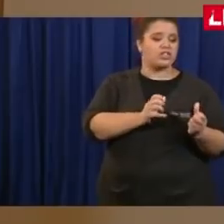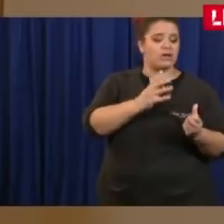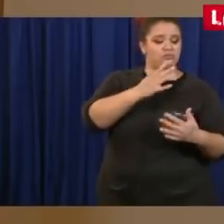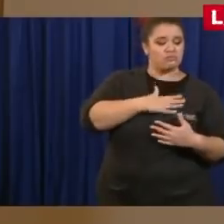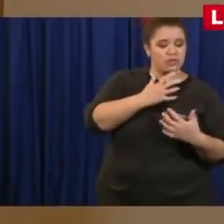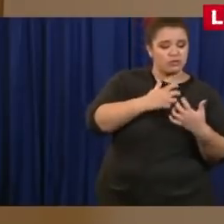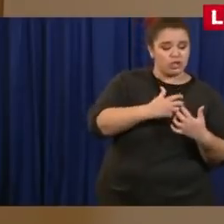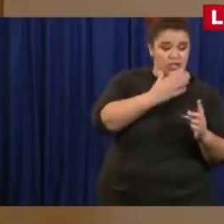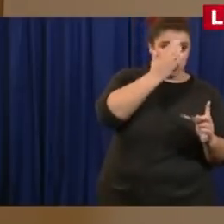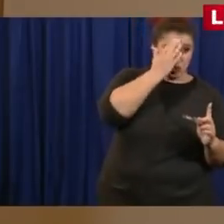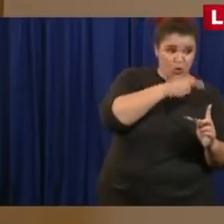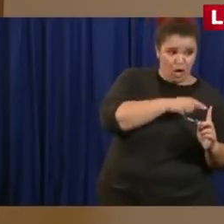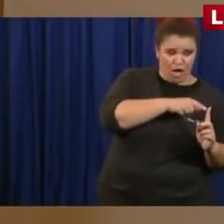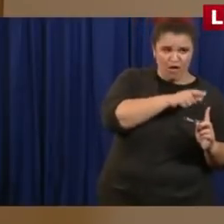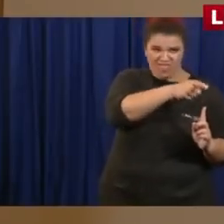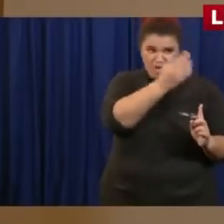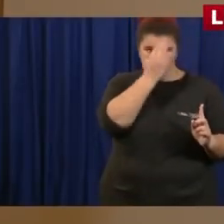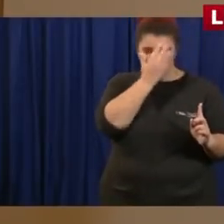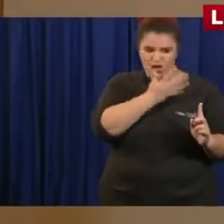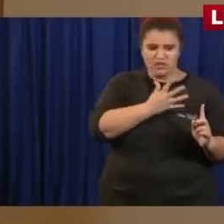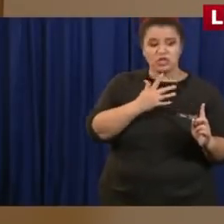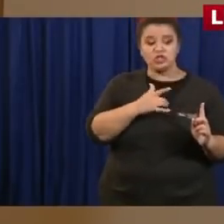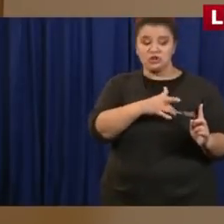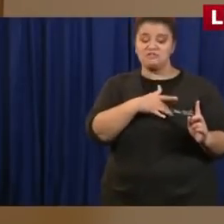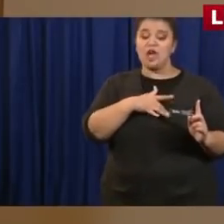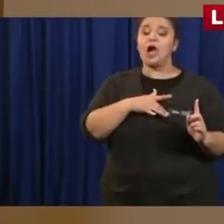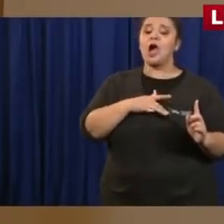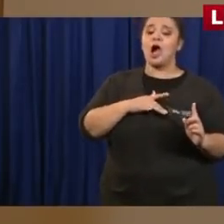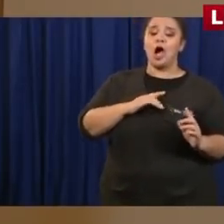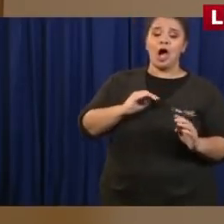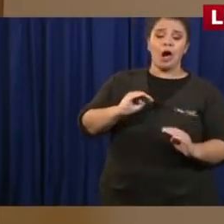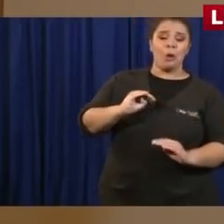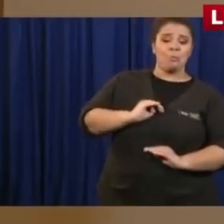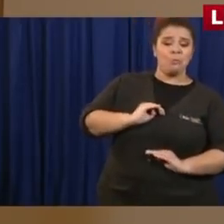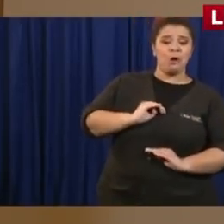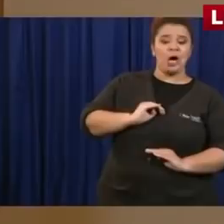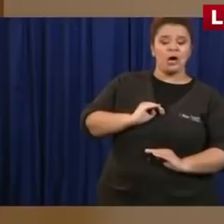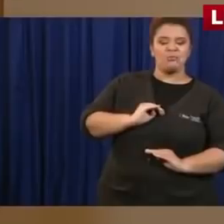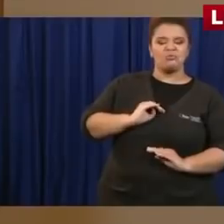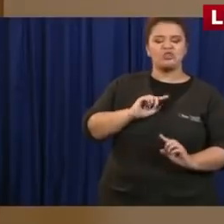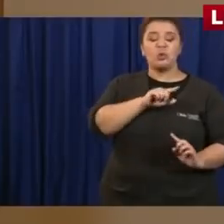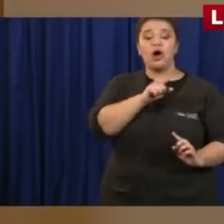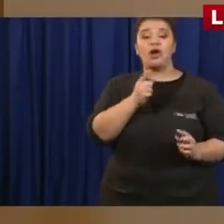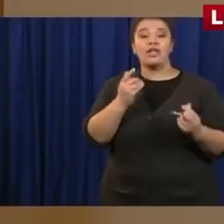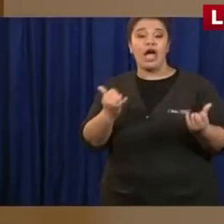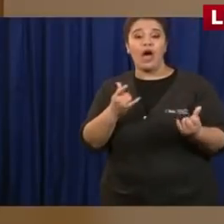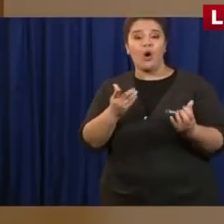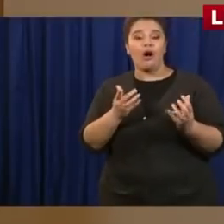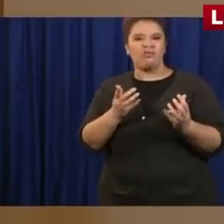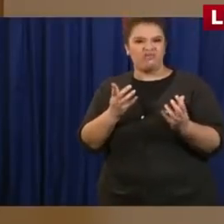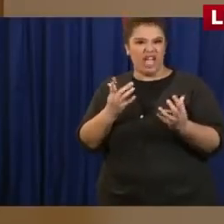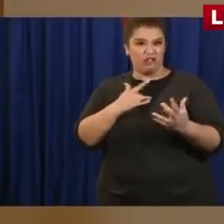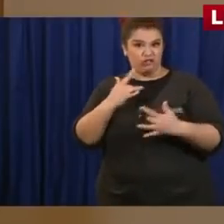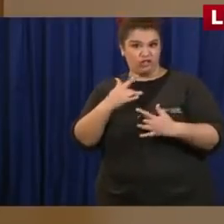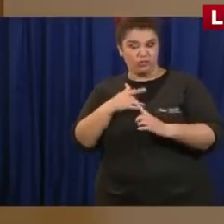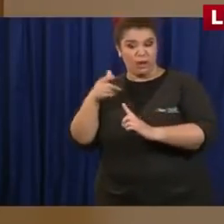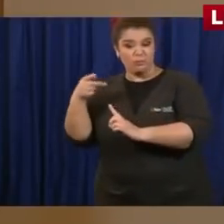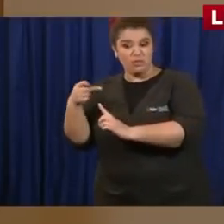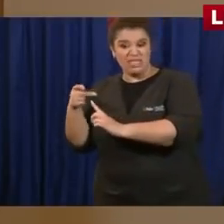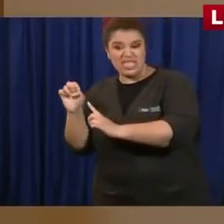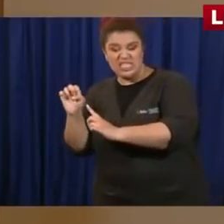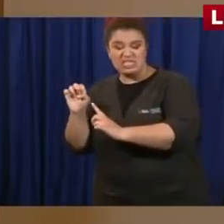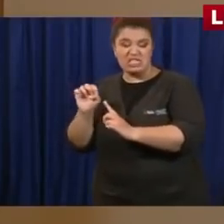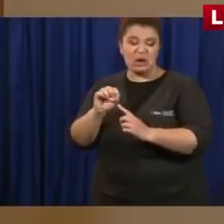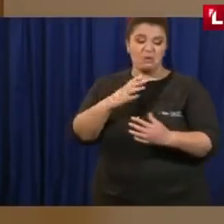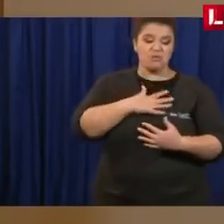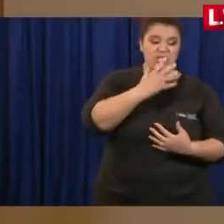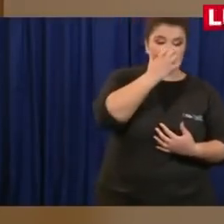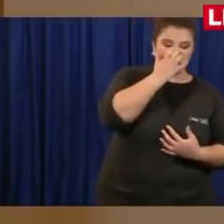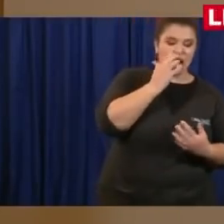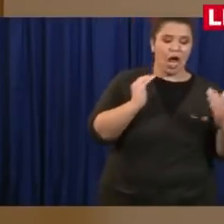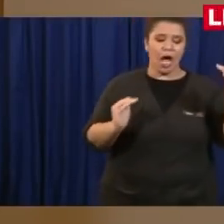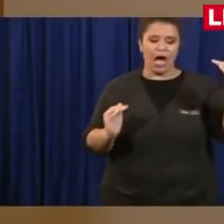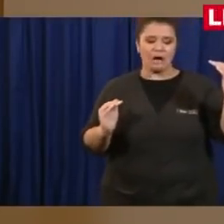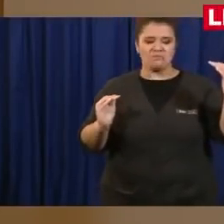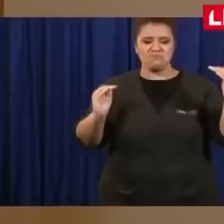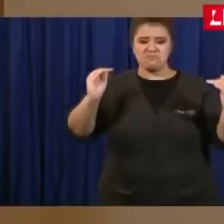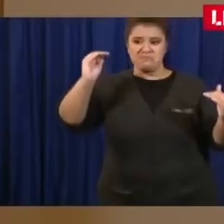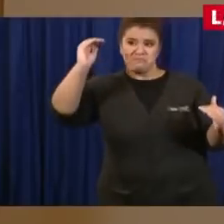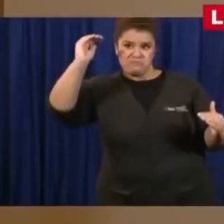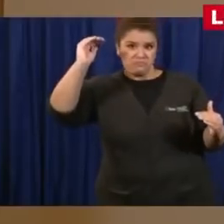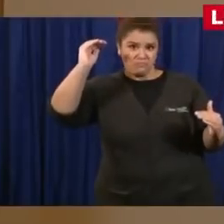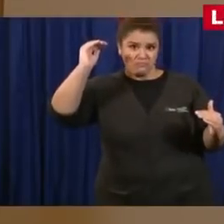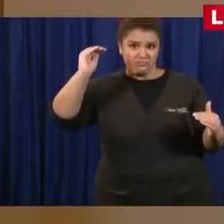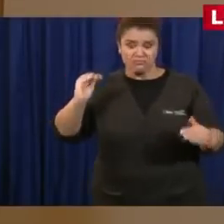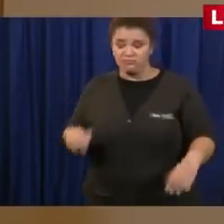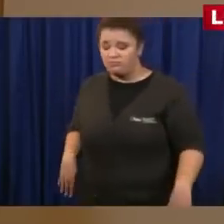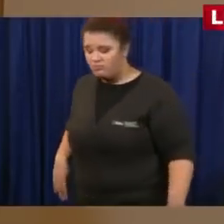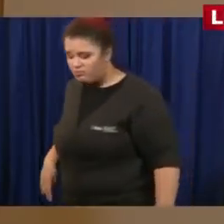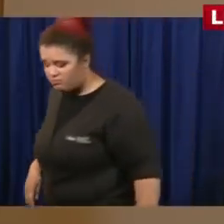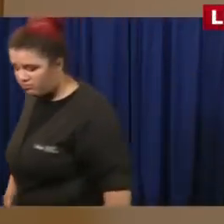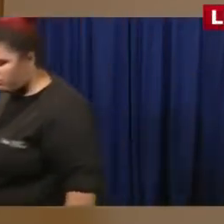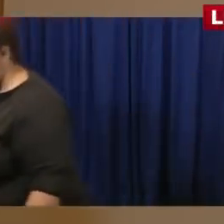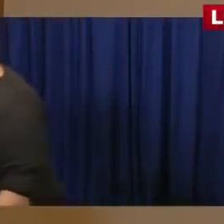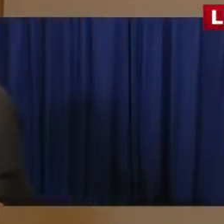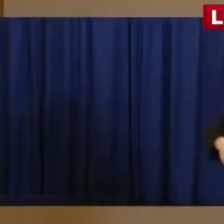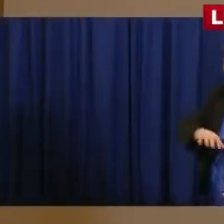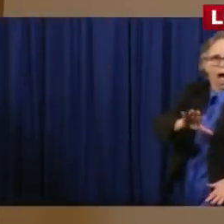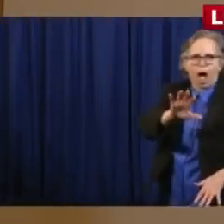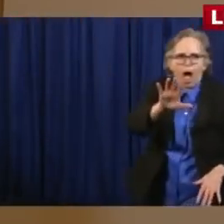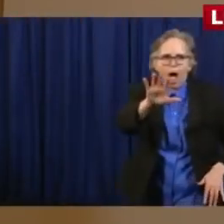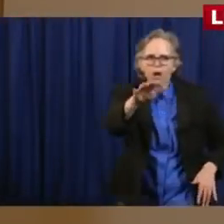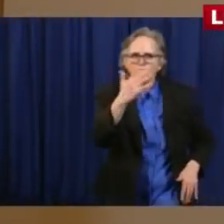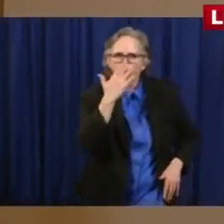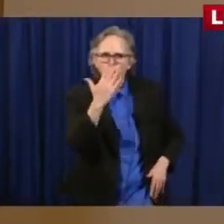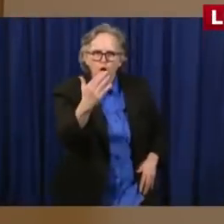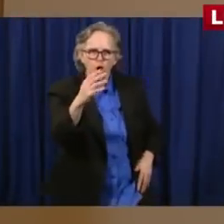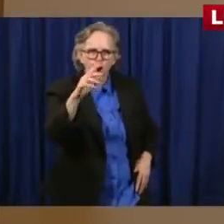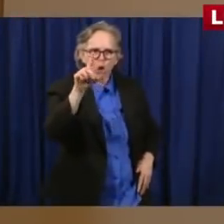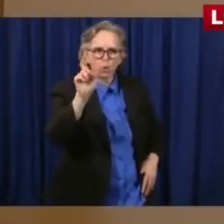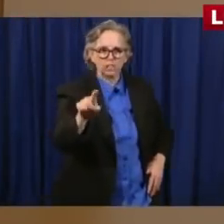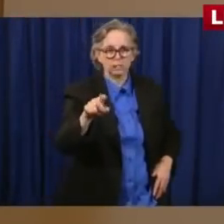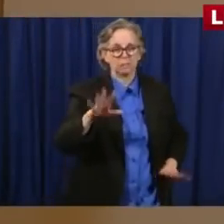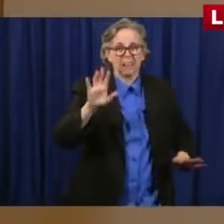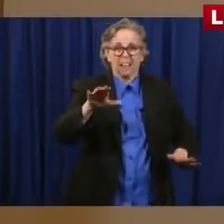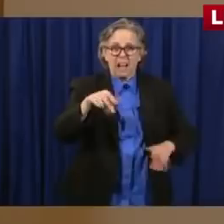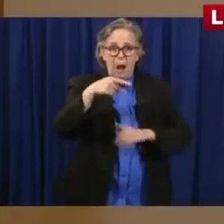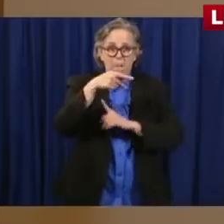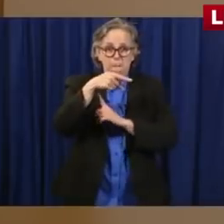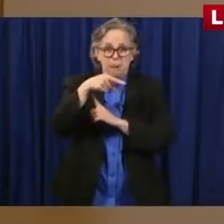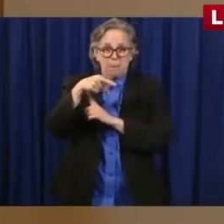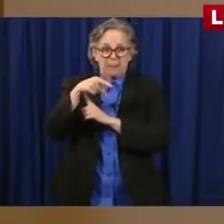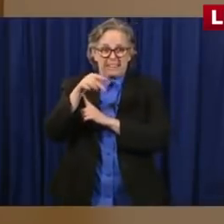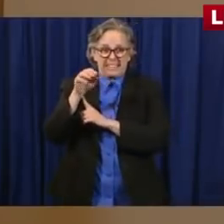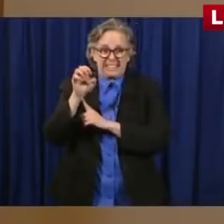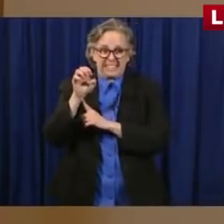ARE YOU COMFORTABLE WITH THE AMOUNT OF VENTILATORS WE HAVE SHOWING JUST A FRACTION OF THE CASES AND IS THE CONCERN ABOUT PPE INSTEAD OF VENTILATORS?